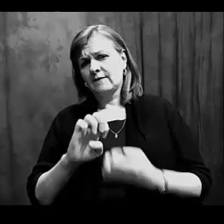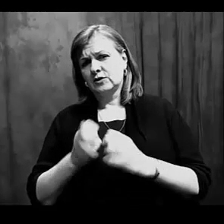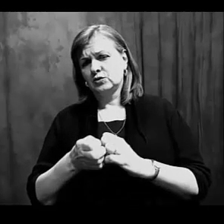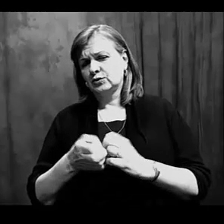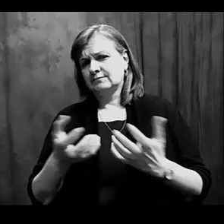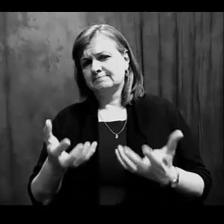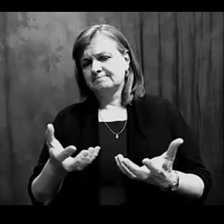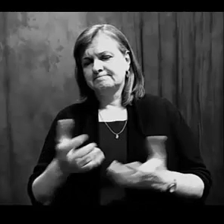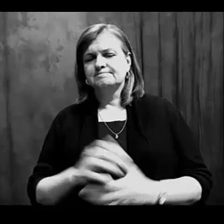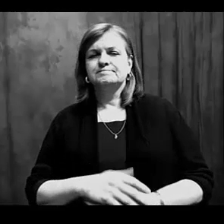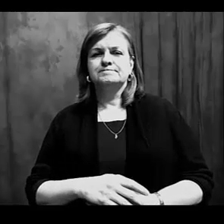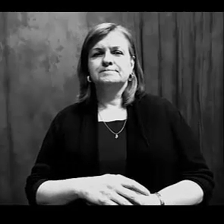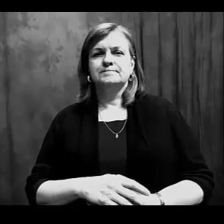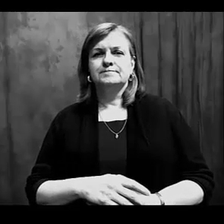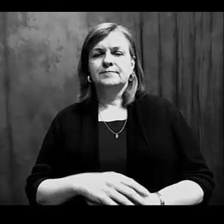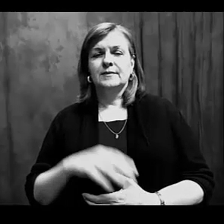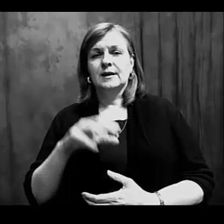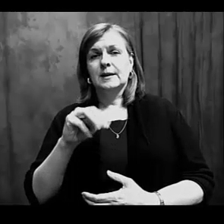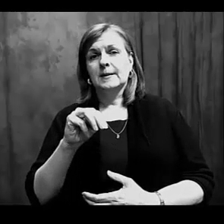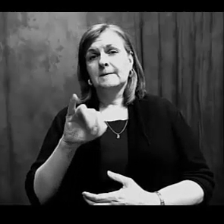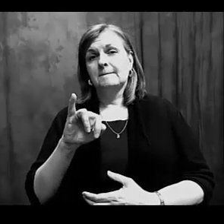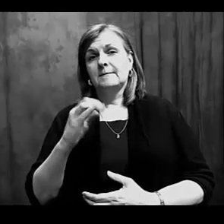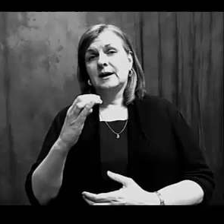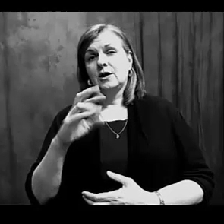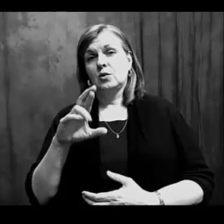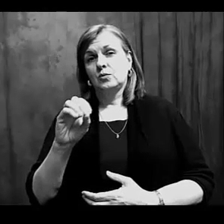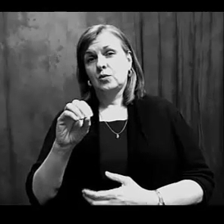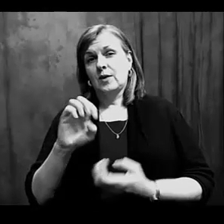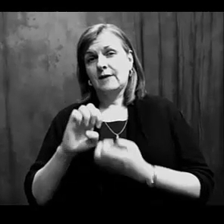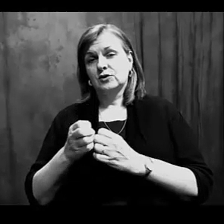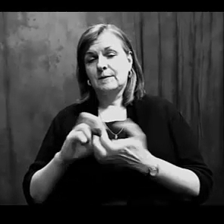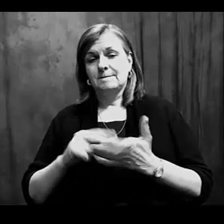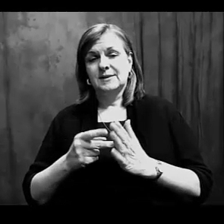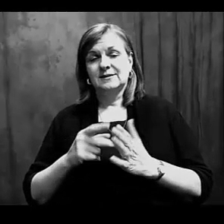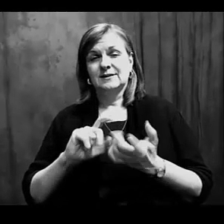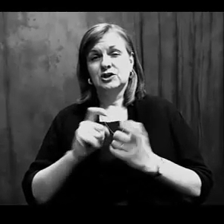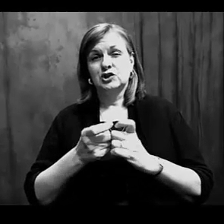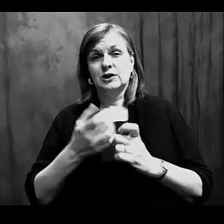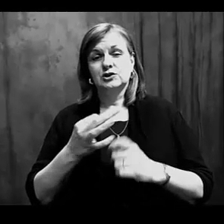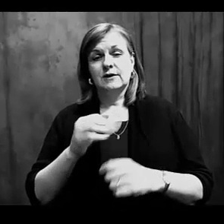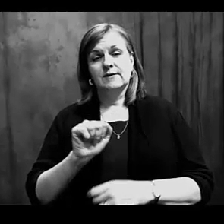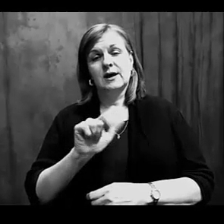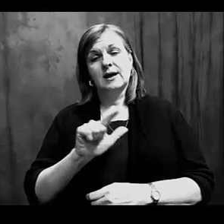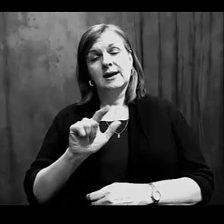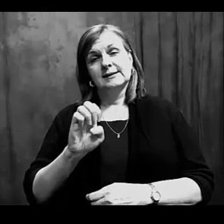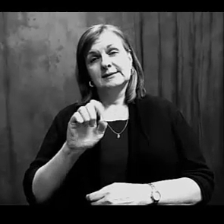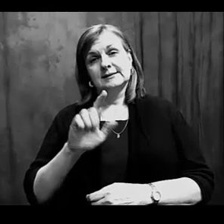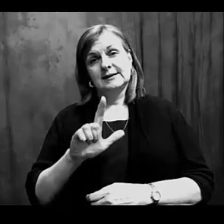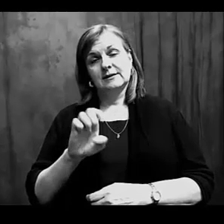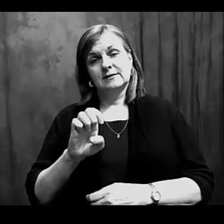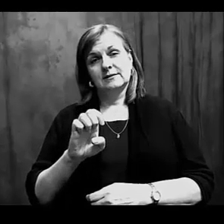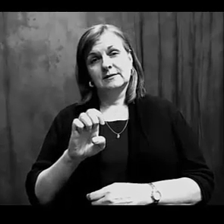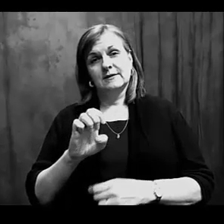how can you look at this? well we've mentioned that microevolution is this change in allele frequency